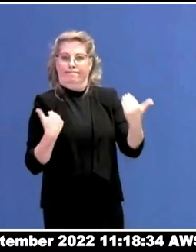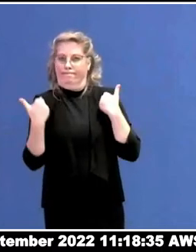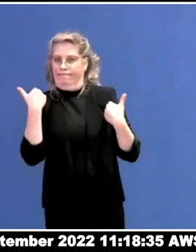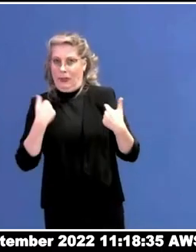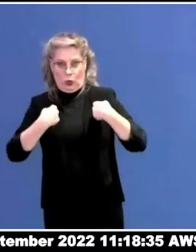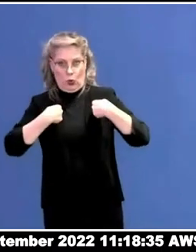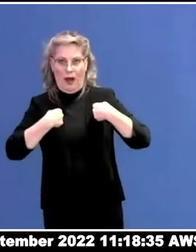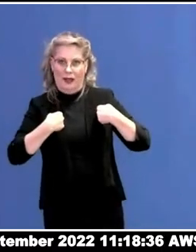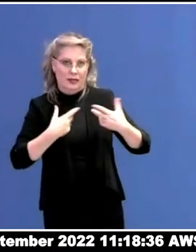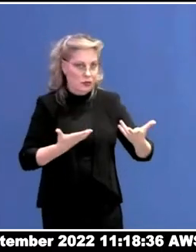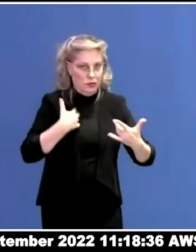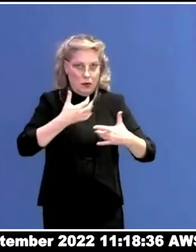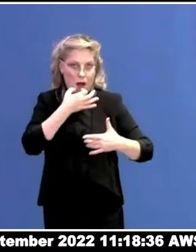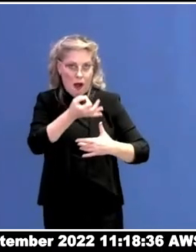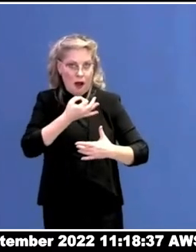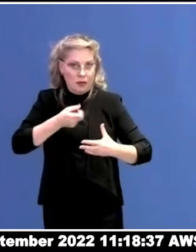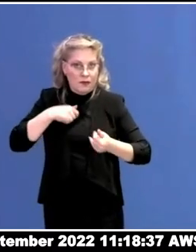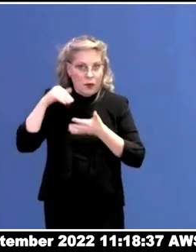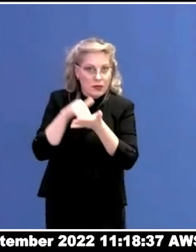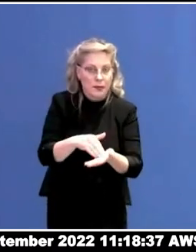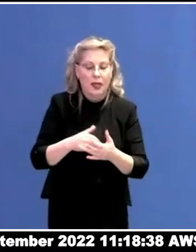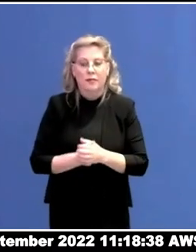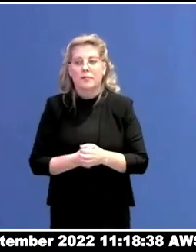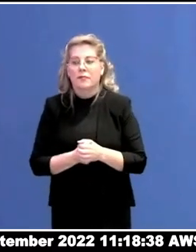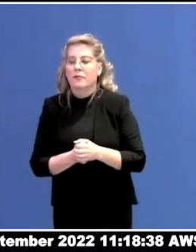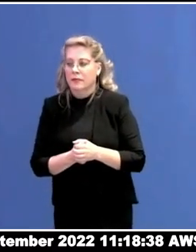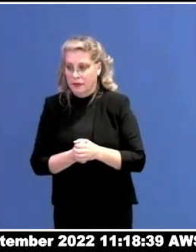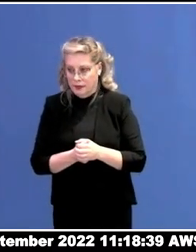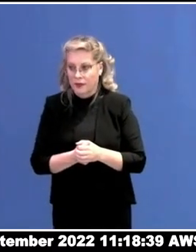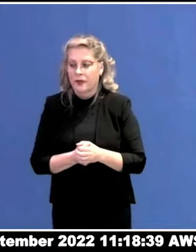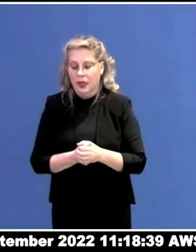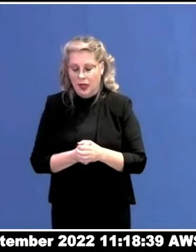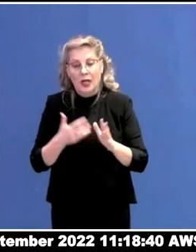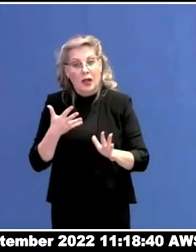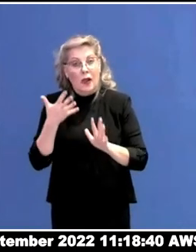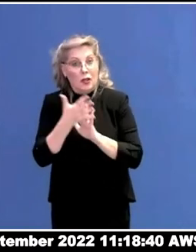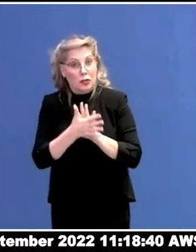to do work with people who either had self-harmed or who were at risk of self-harm,